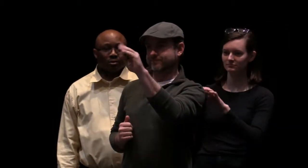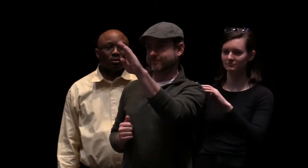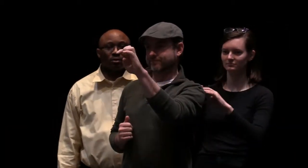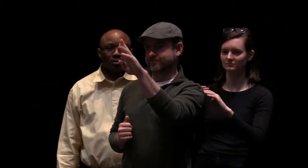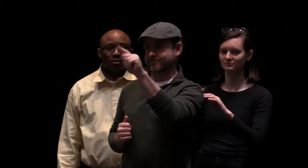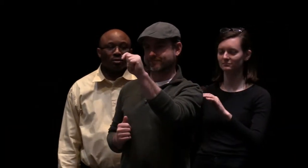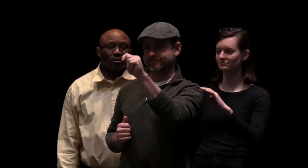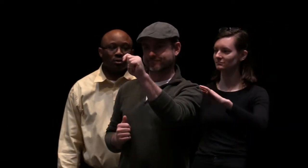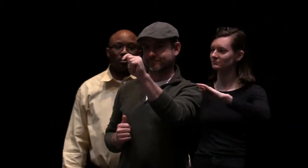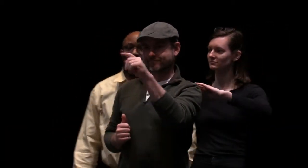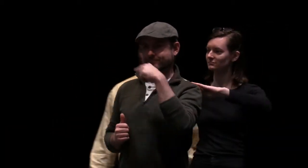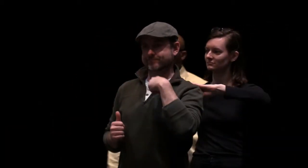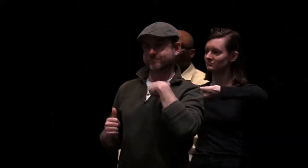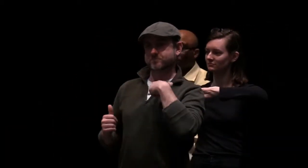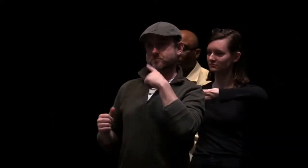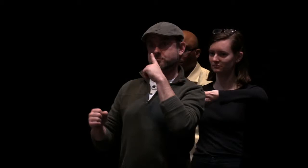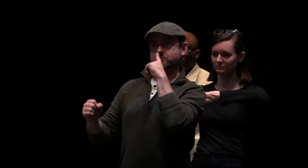Hi, I'm Rob, Robert.